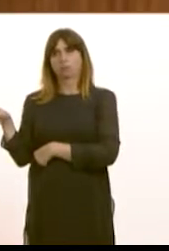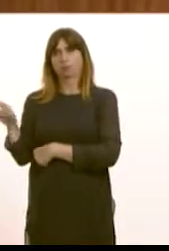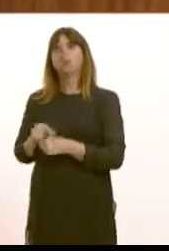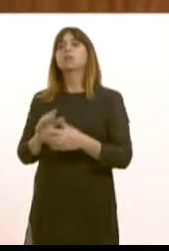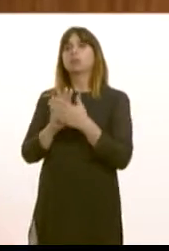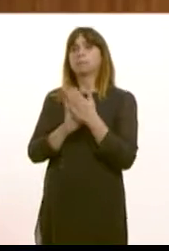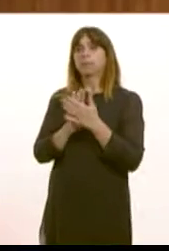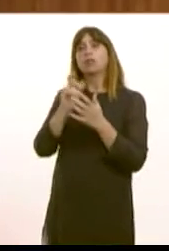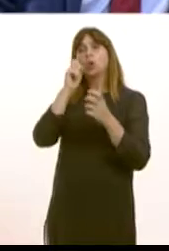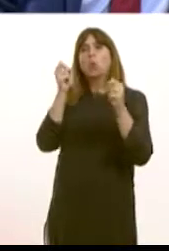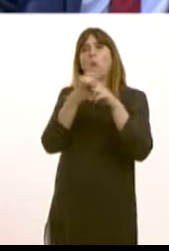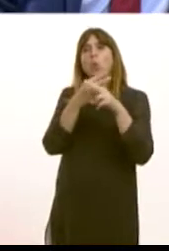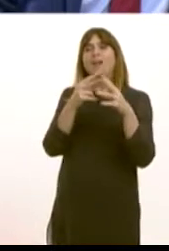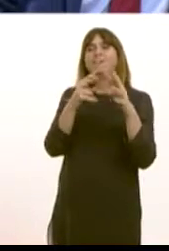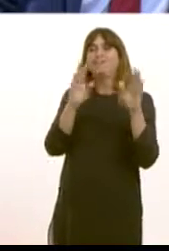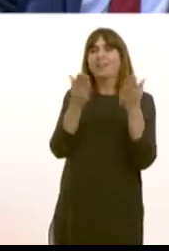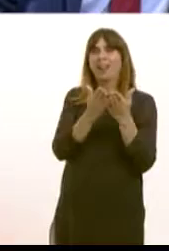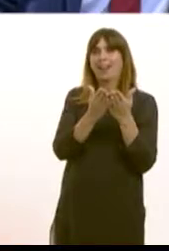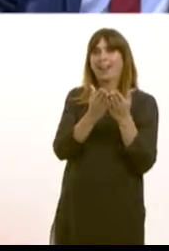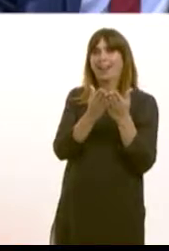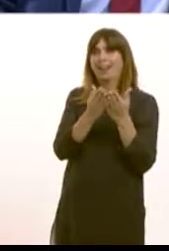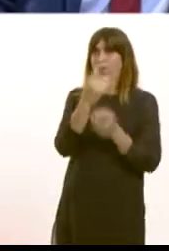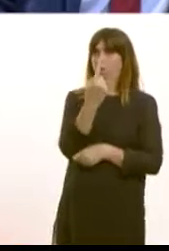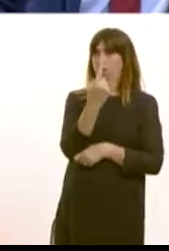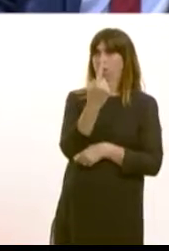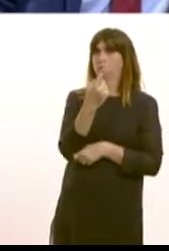the Conwy valley line, would be controlled from Wales at all.